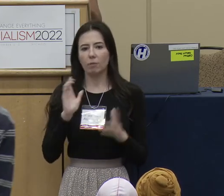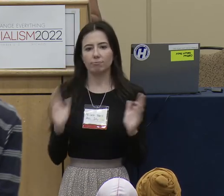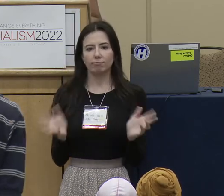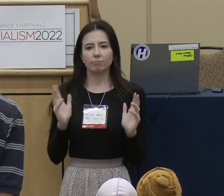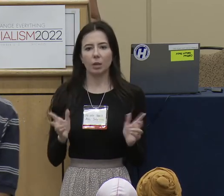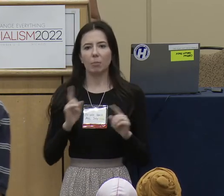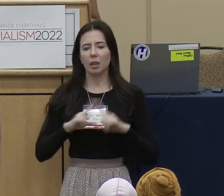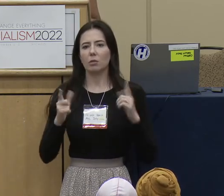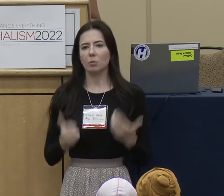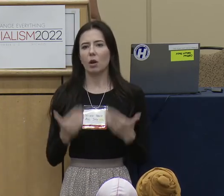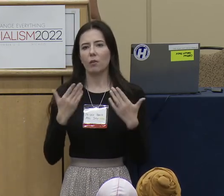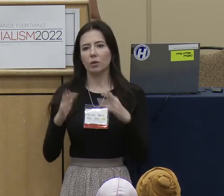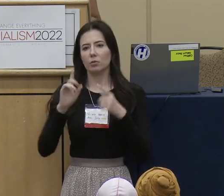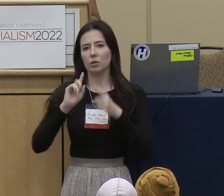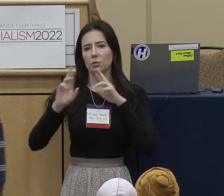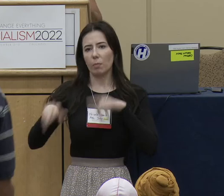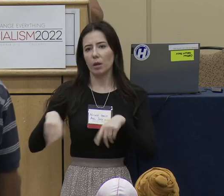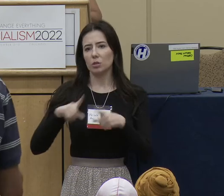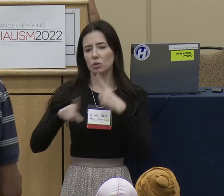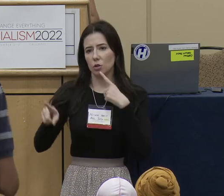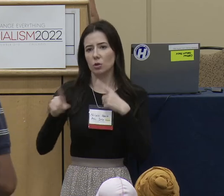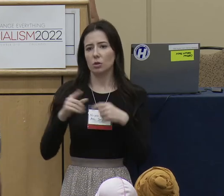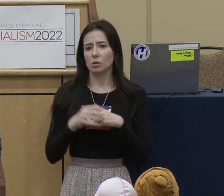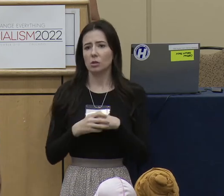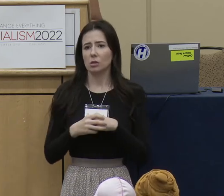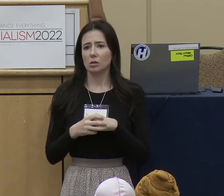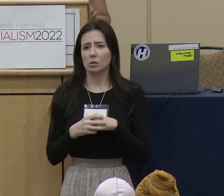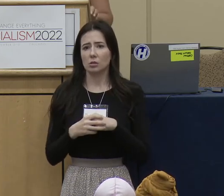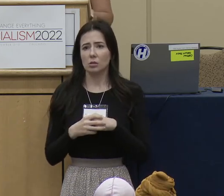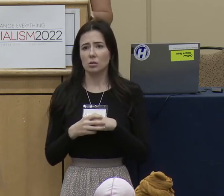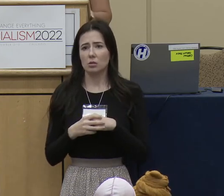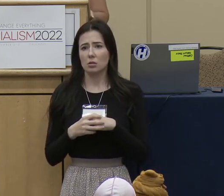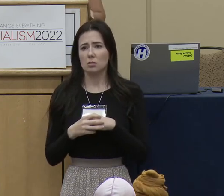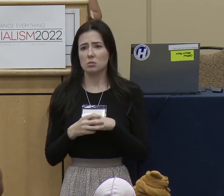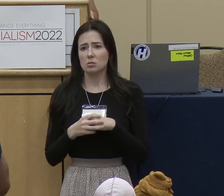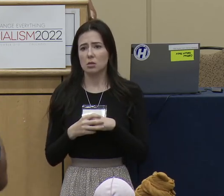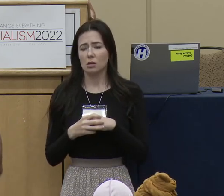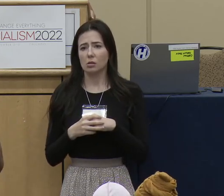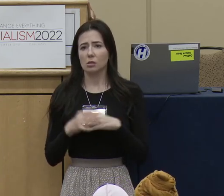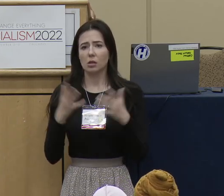historically that we're up against. Maybe we have to do a chitchat off mic, but that's what I would offer in response